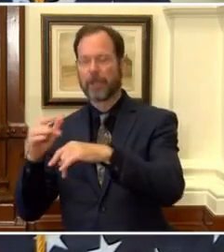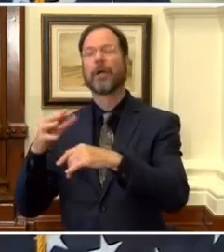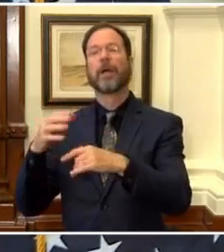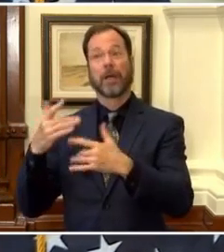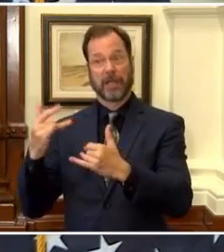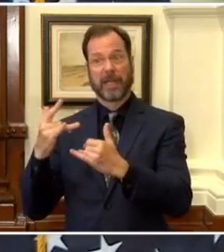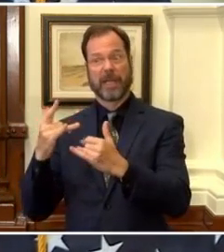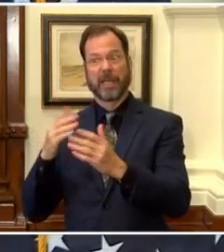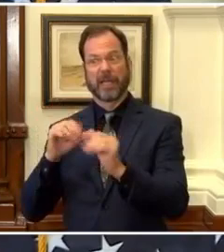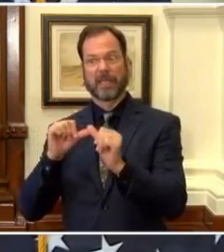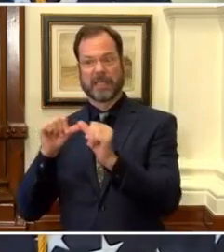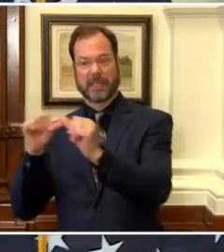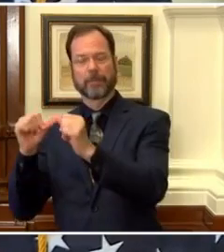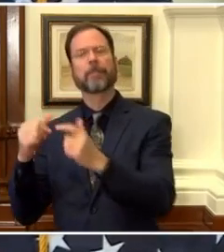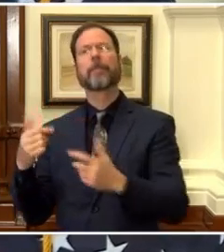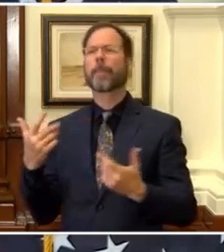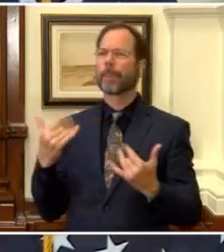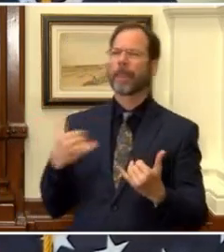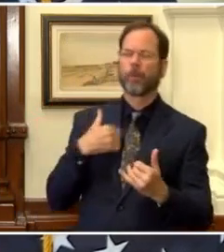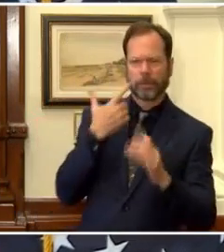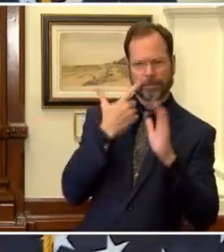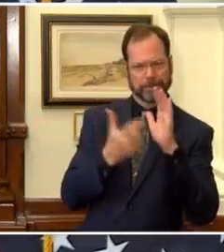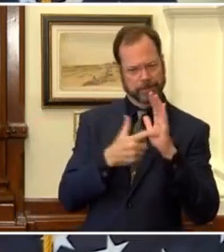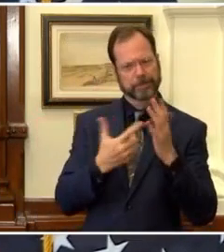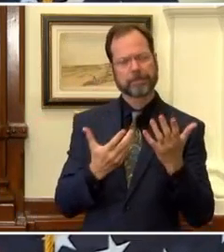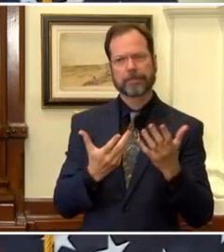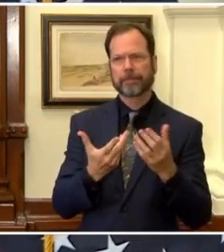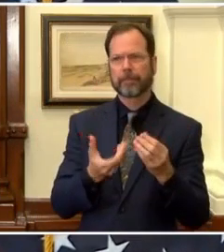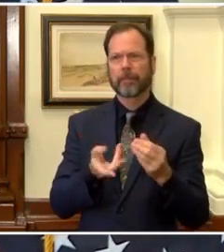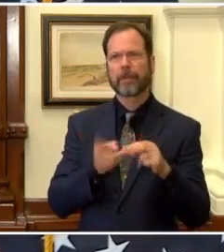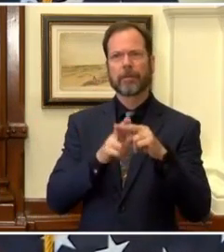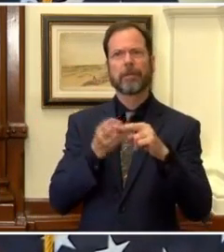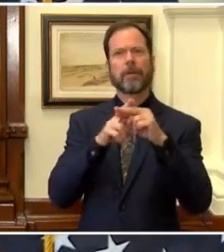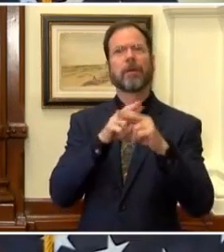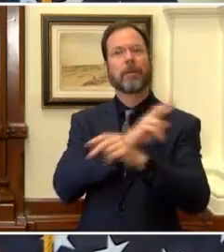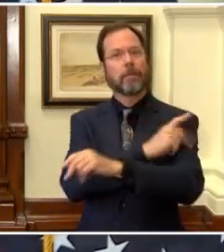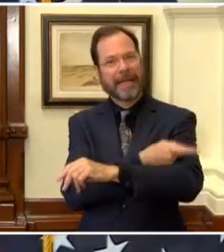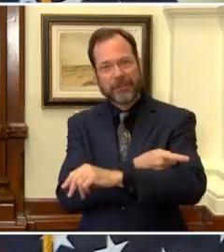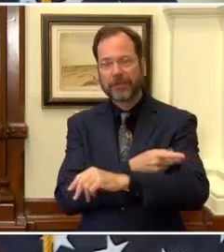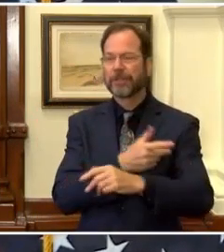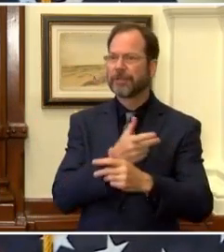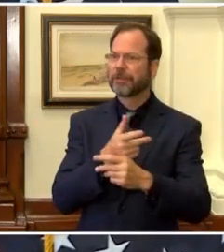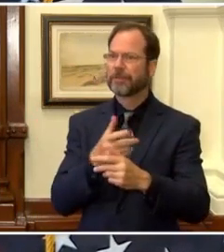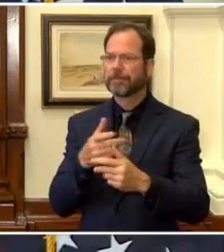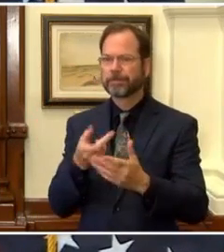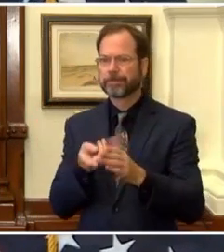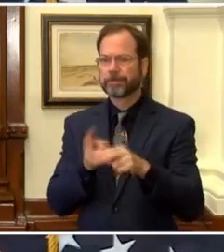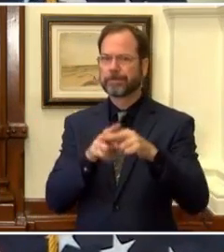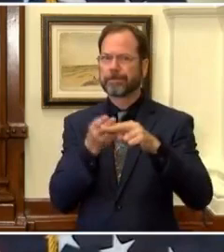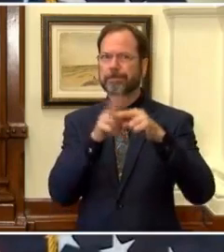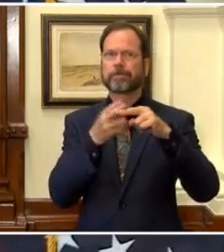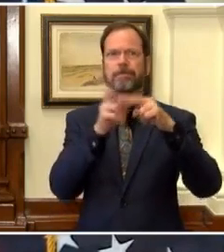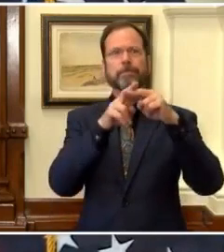LEVEL IN TERMS OF CAPACITY, FIVE BEING THE TYPICAL CAPACITY AND WE CONTINUE TO BE IN THAT PLACE.